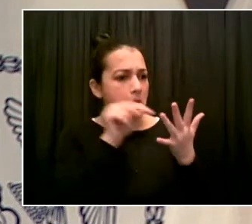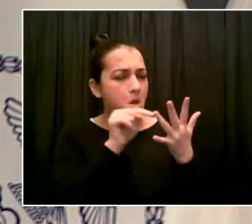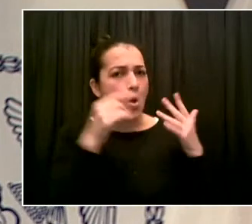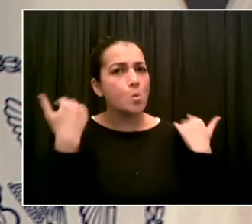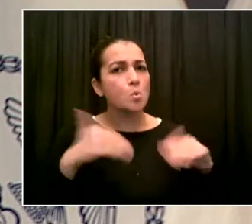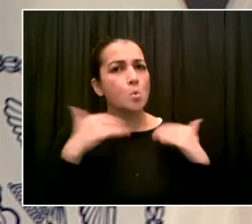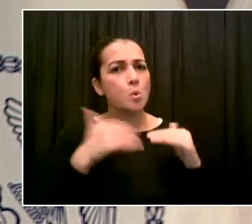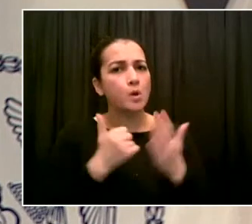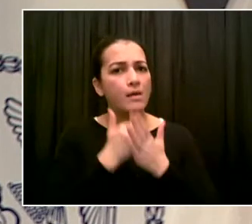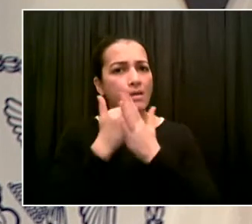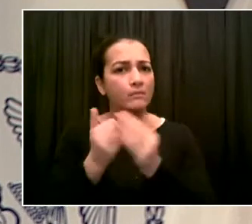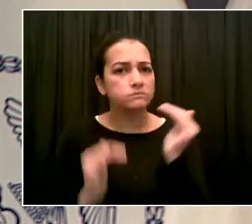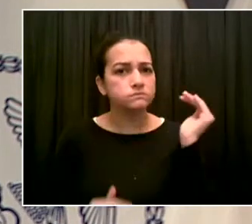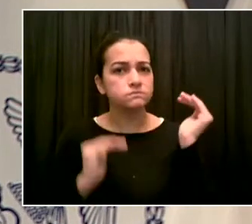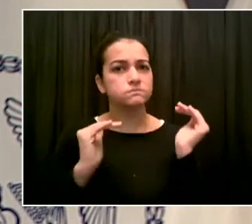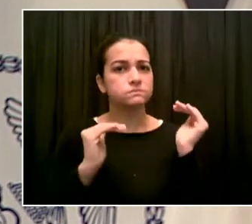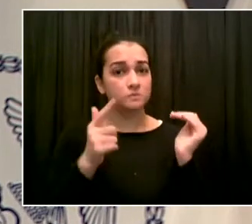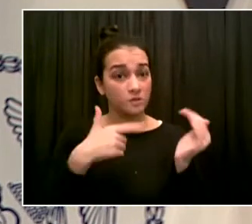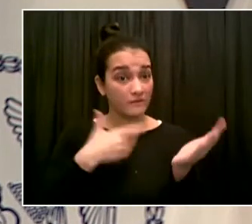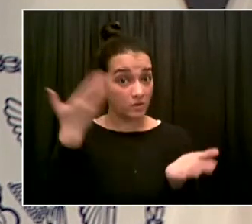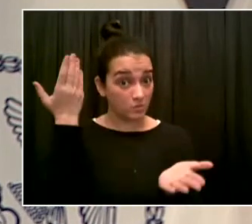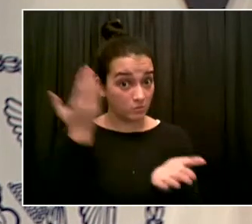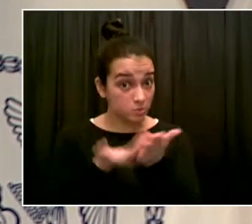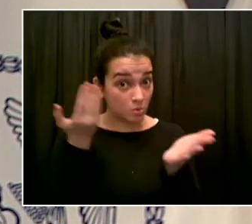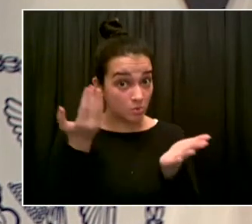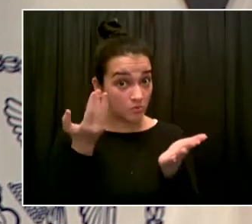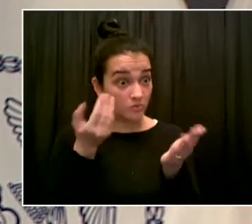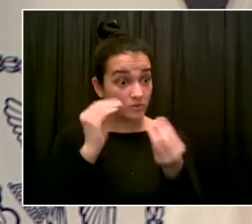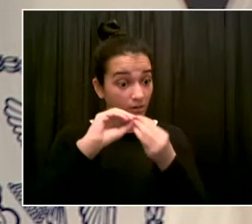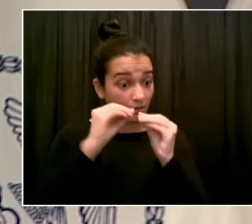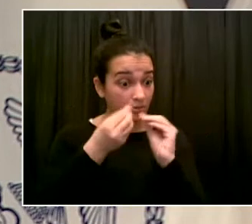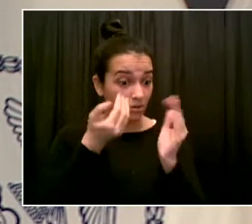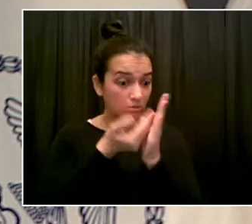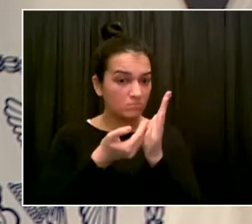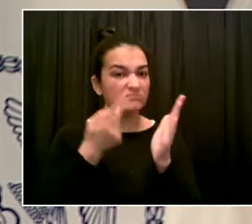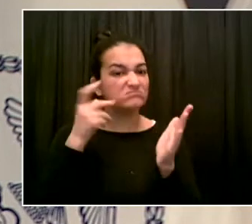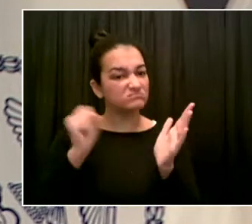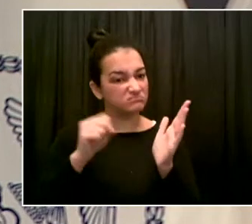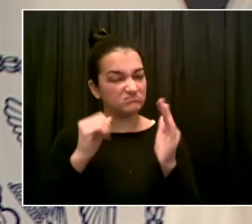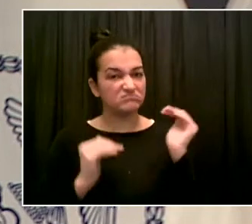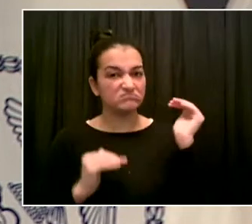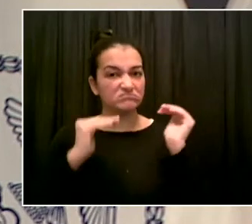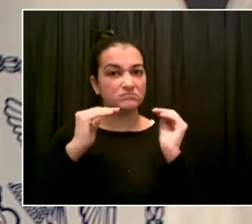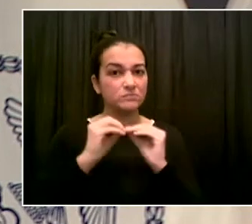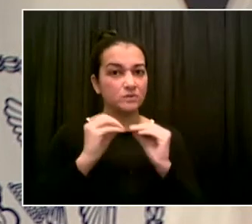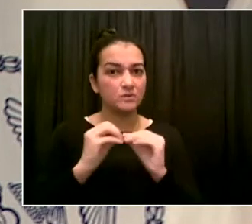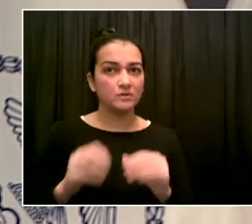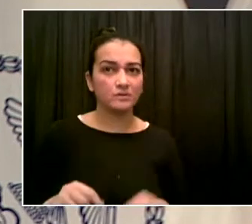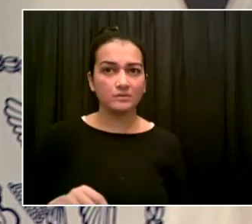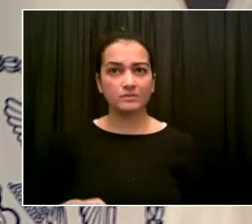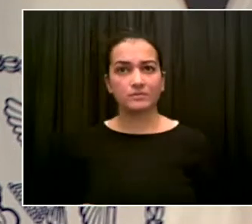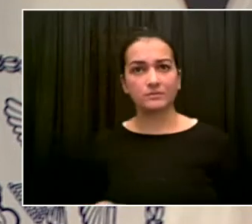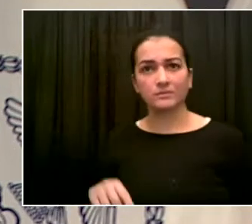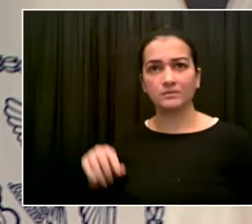REDUCING INCOME INEQUALITY AND IS THERE DATA TO BACK IT UP? ISPCA ABSOLUTELY.